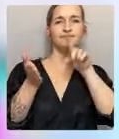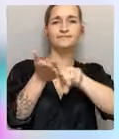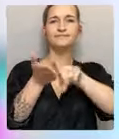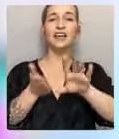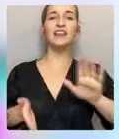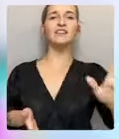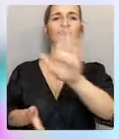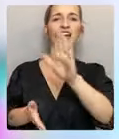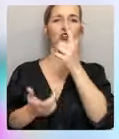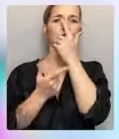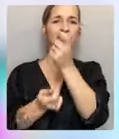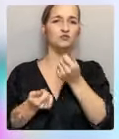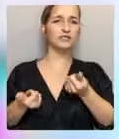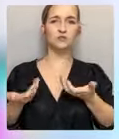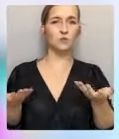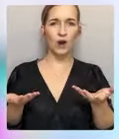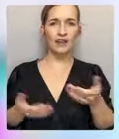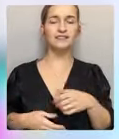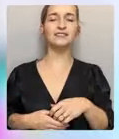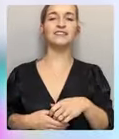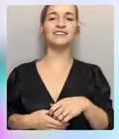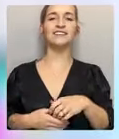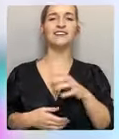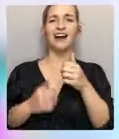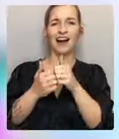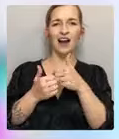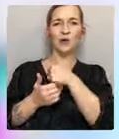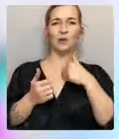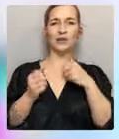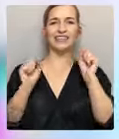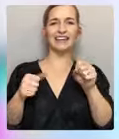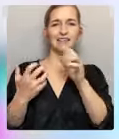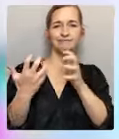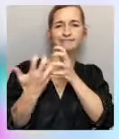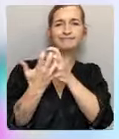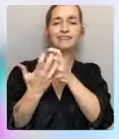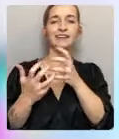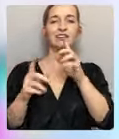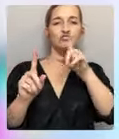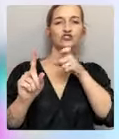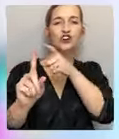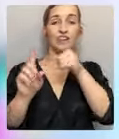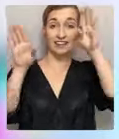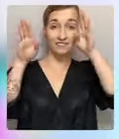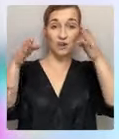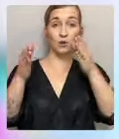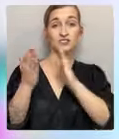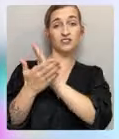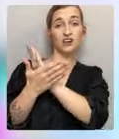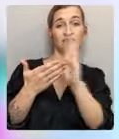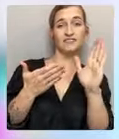and we started to look at what their interests are and how we could target and focus on their gameplay.